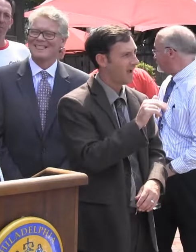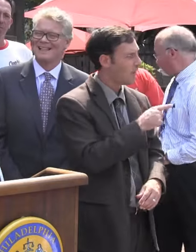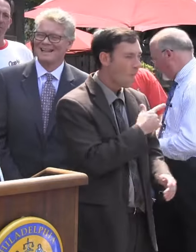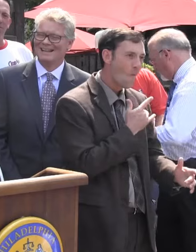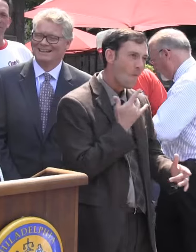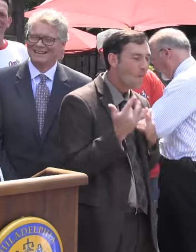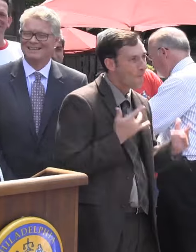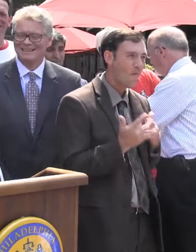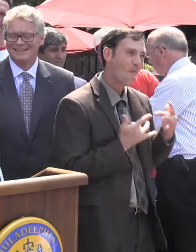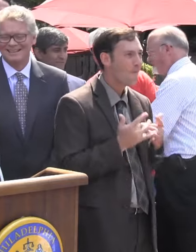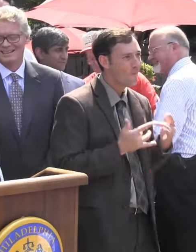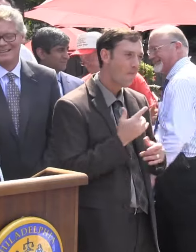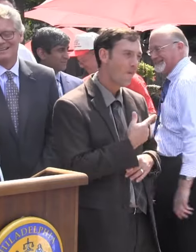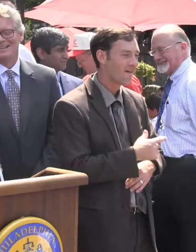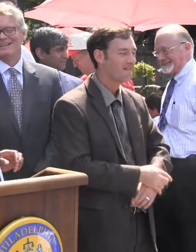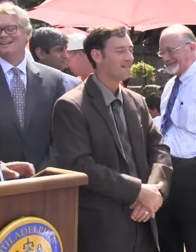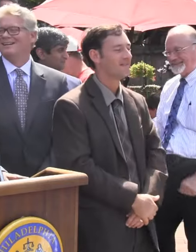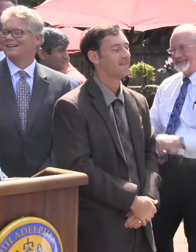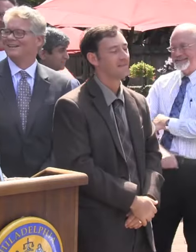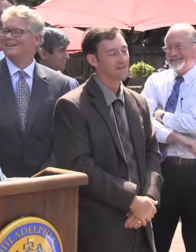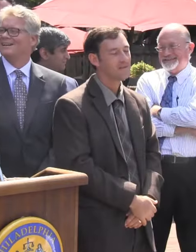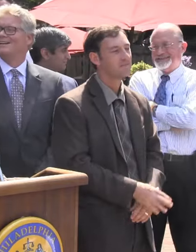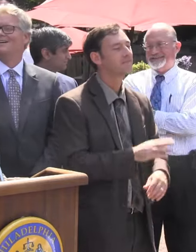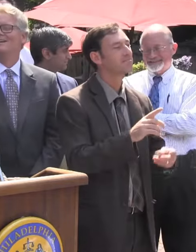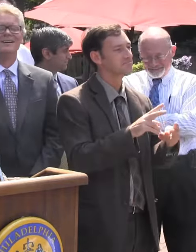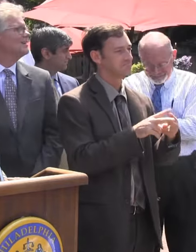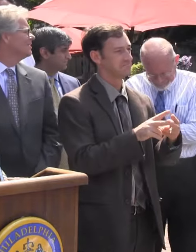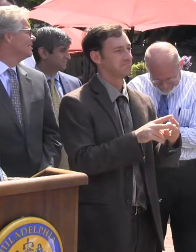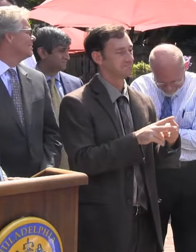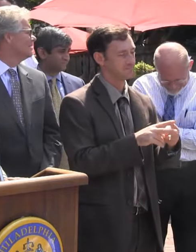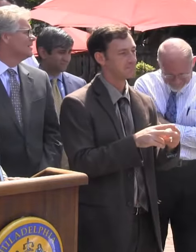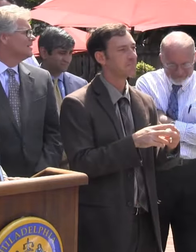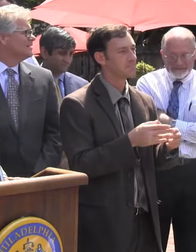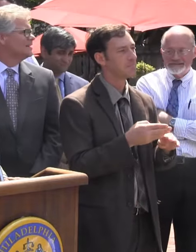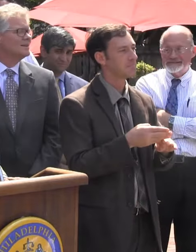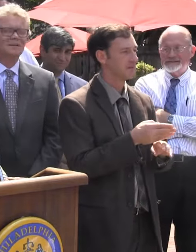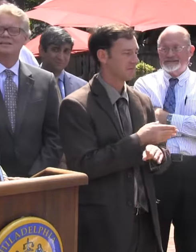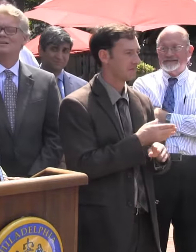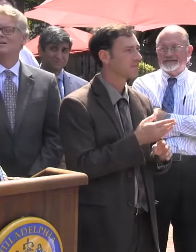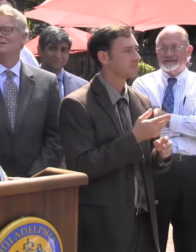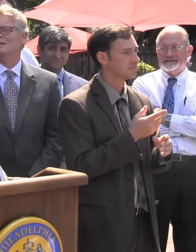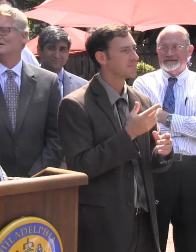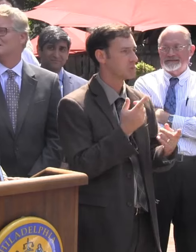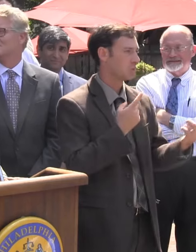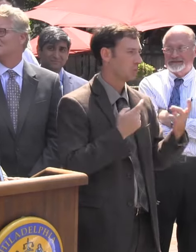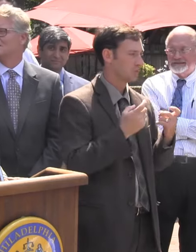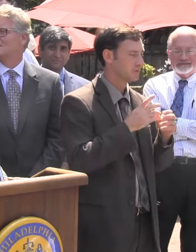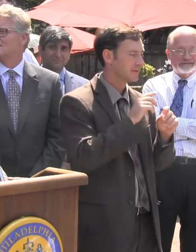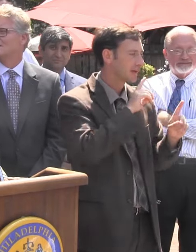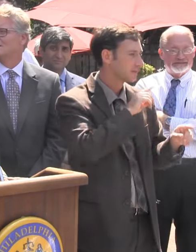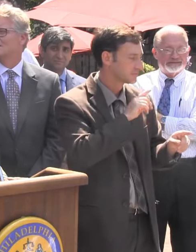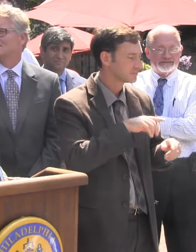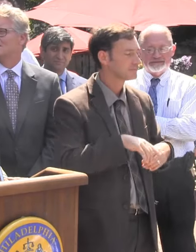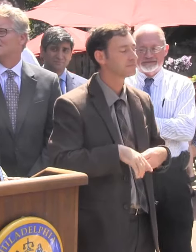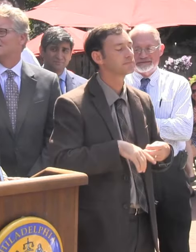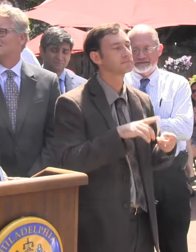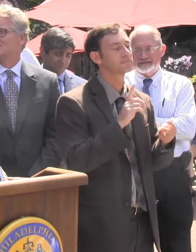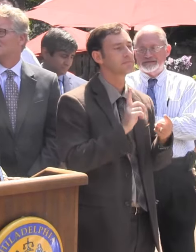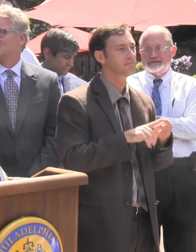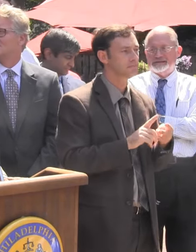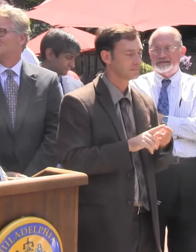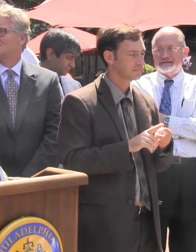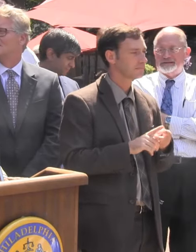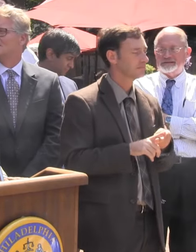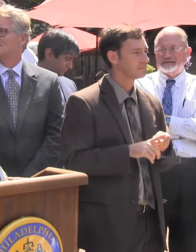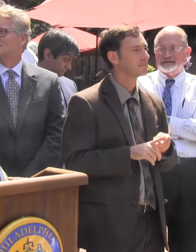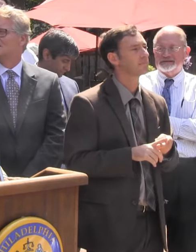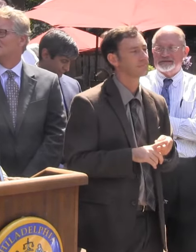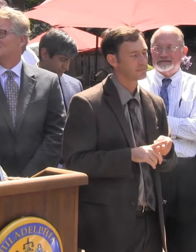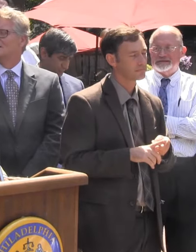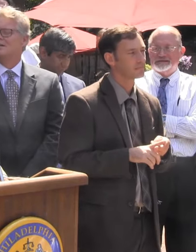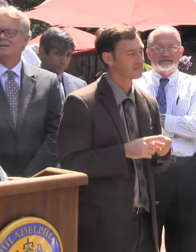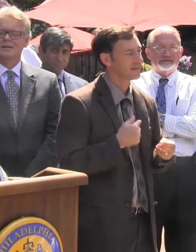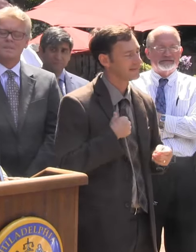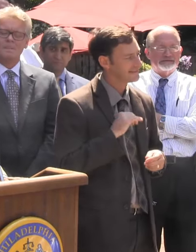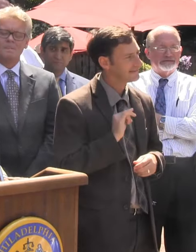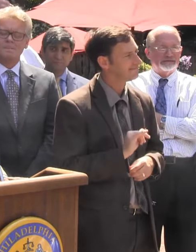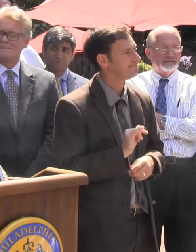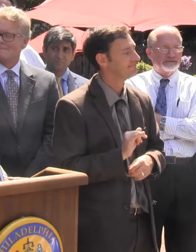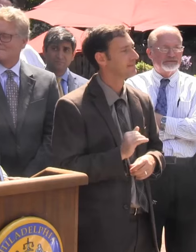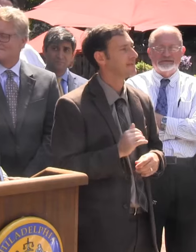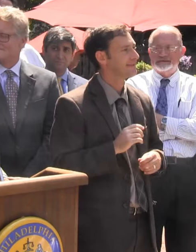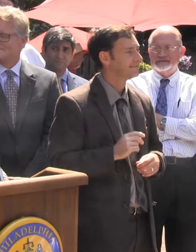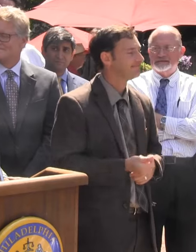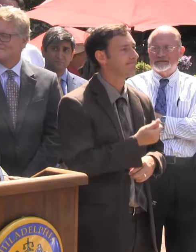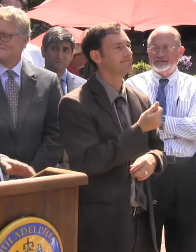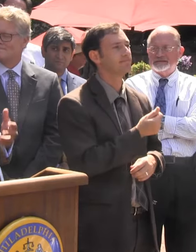up! Couple last things before we go into the Q&A. One I was kicking myself back here, I